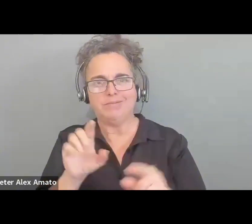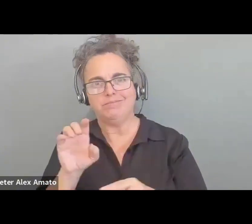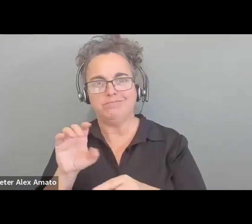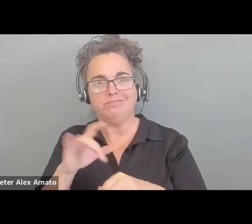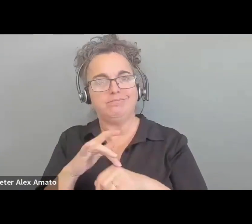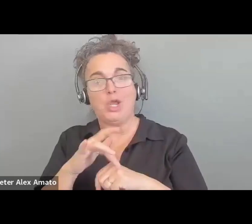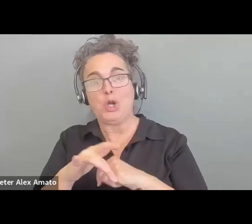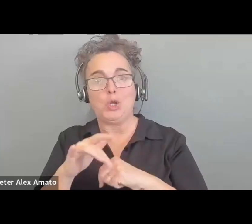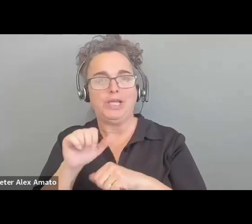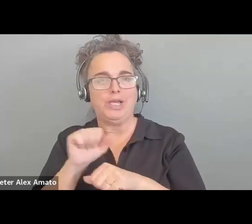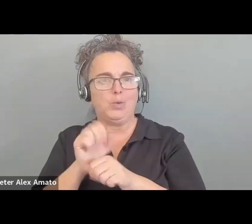good to revisit just a little bit.